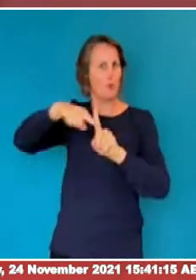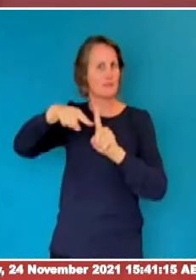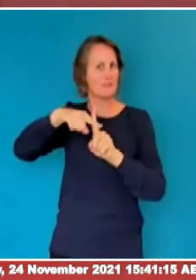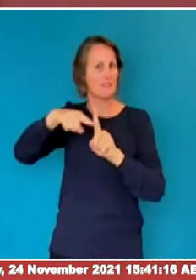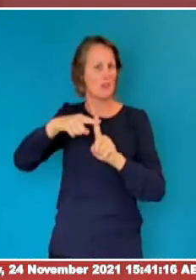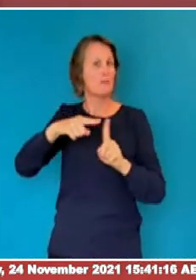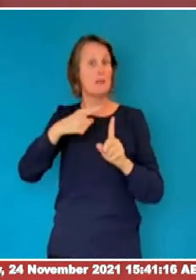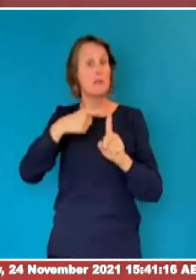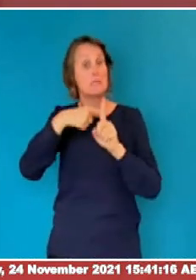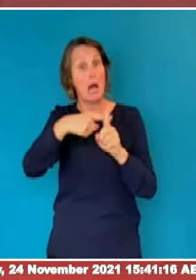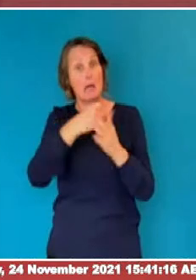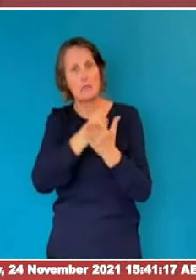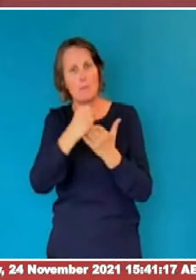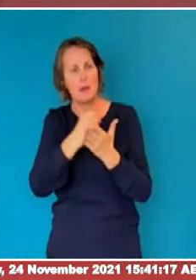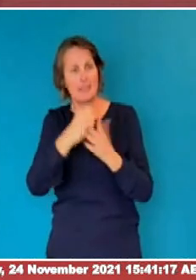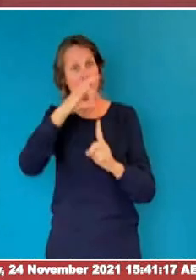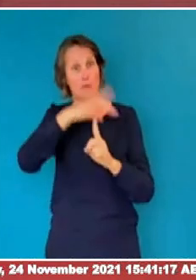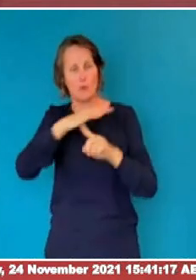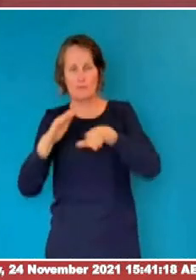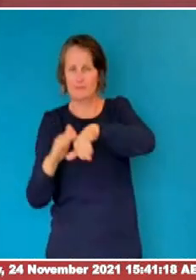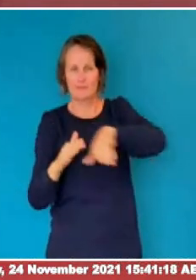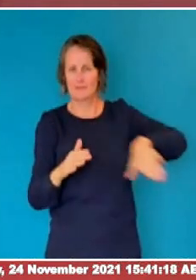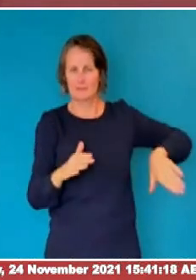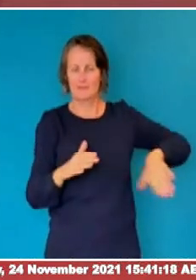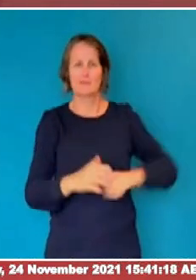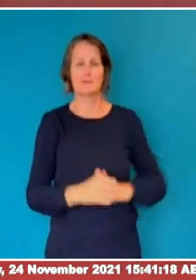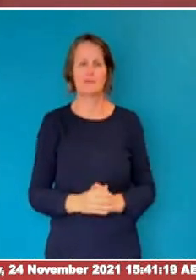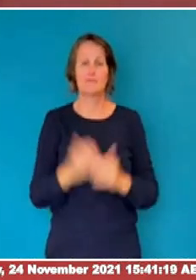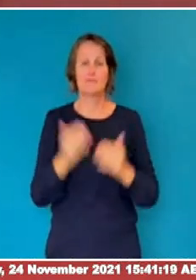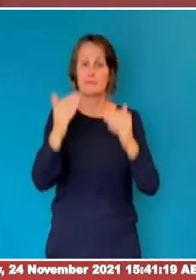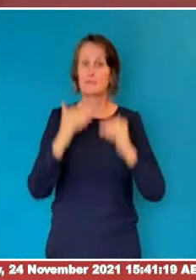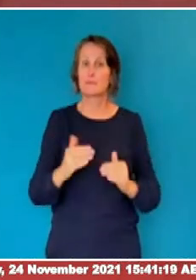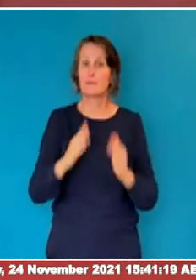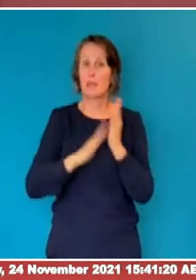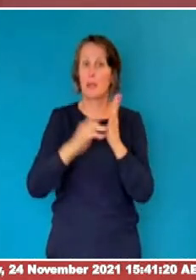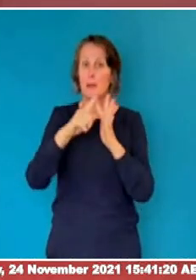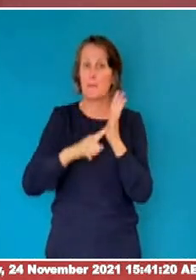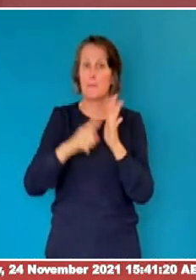Turning to you now, Ms Stewart, you are Melinda Stewart? That's correct.